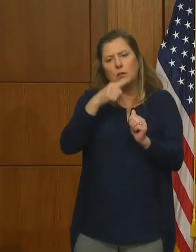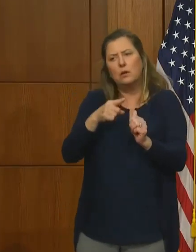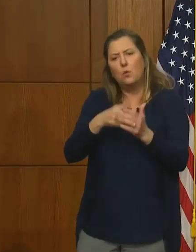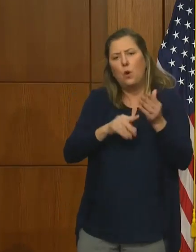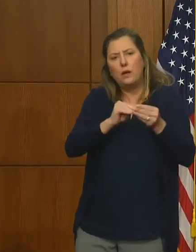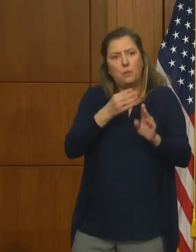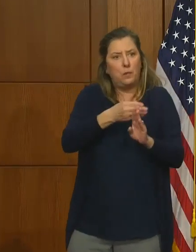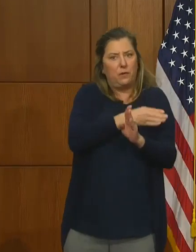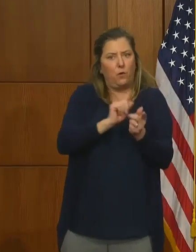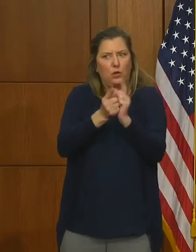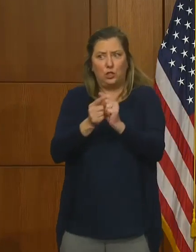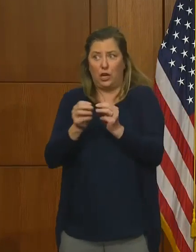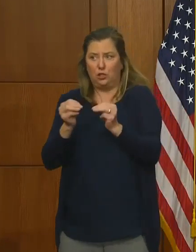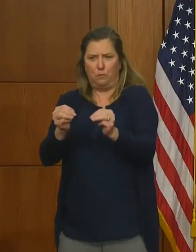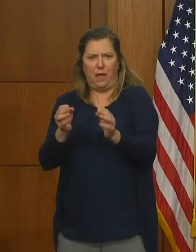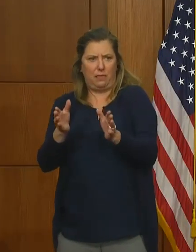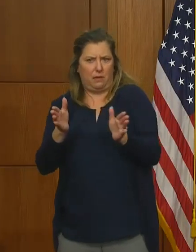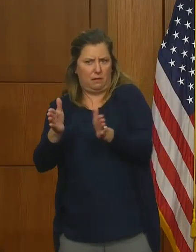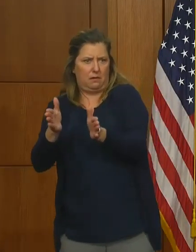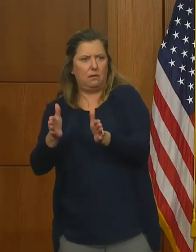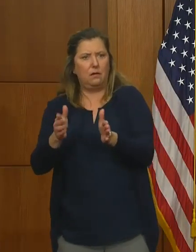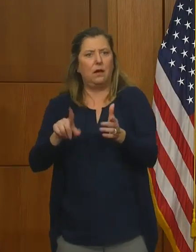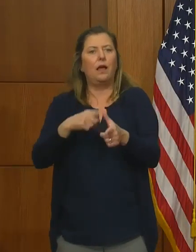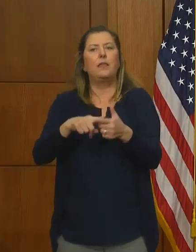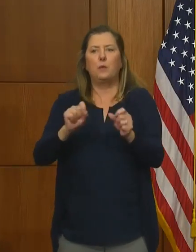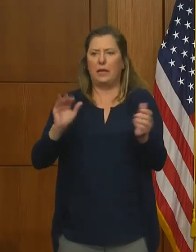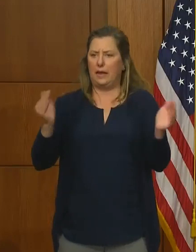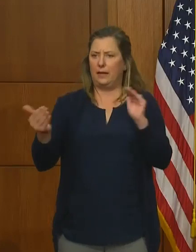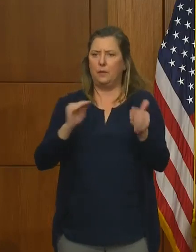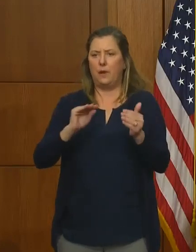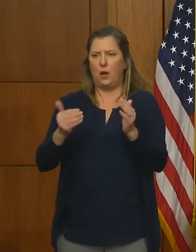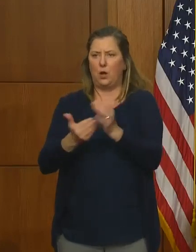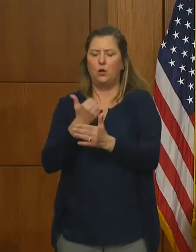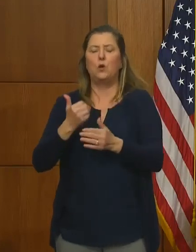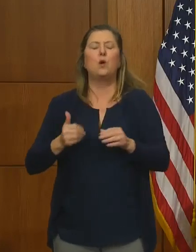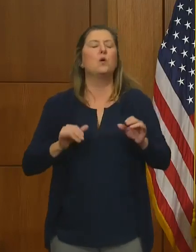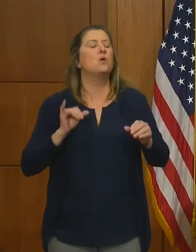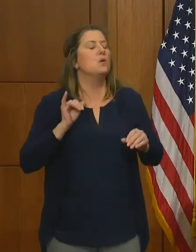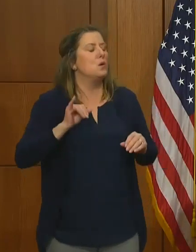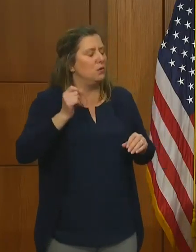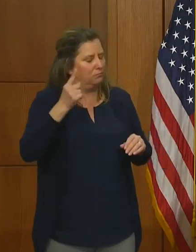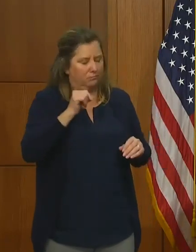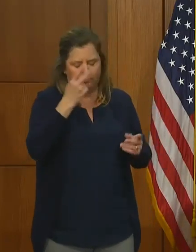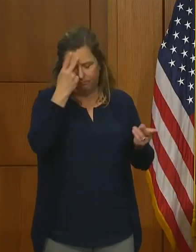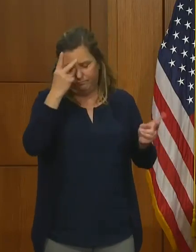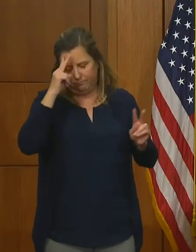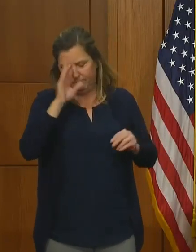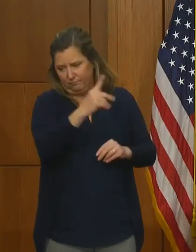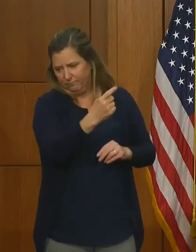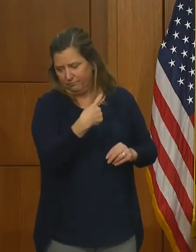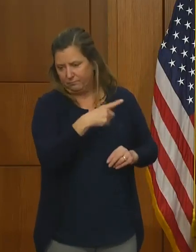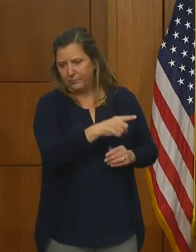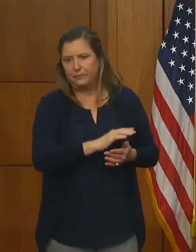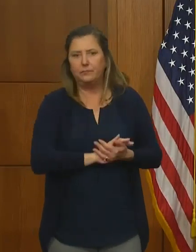YOU COULD SHARE WITH THE NUMBER ONCE BEFORE YOU CHANGE THE HOSPITALITY WE CAN ACTUALLY COMPARE THE NUMBER OF THE